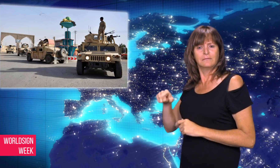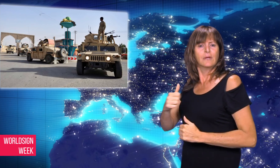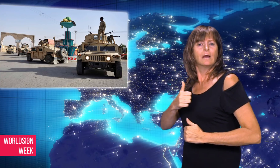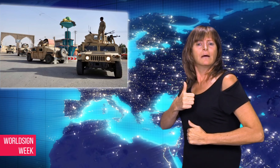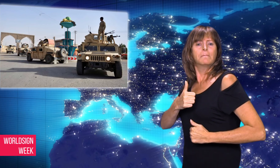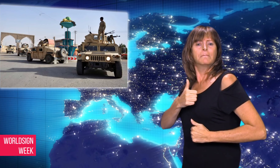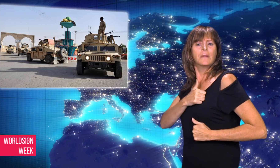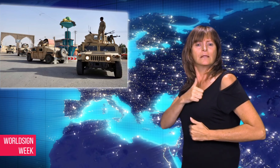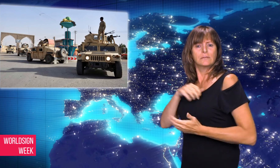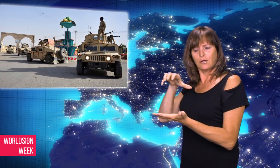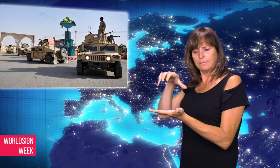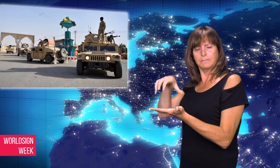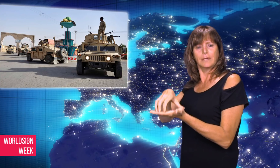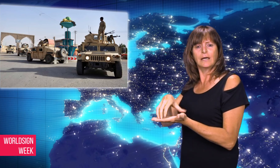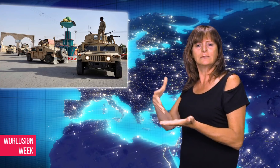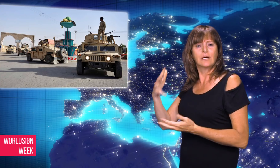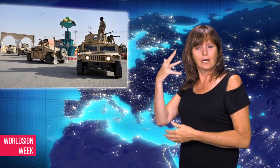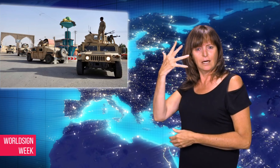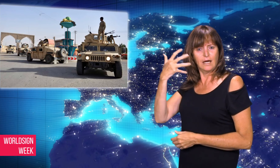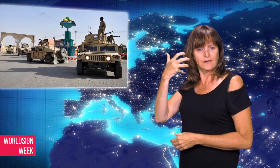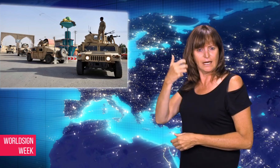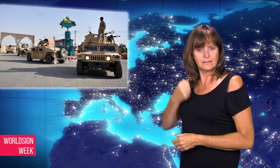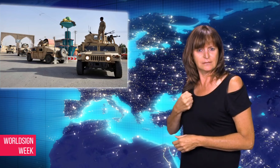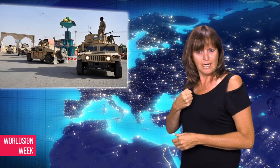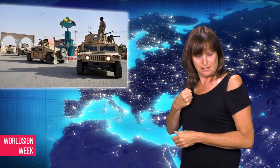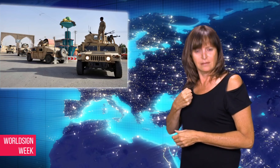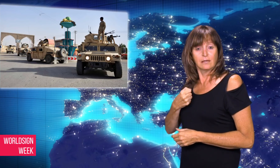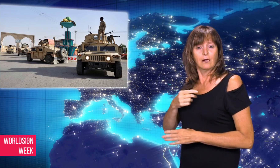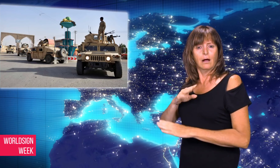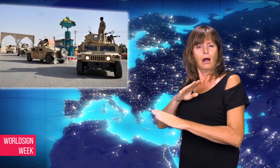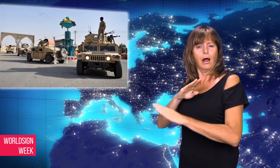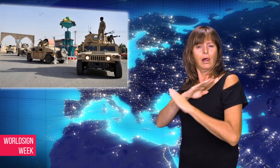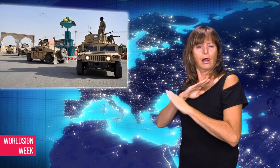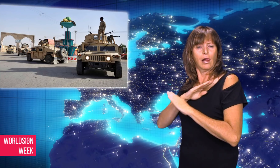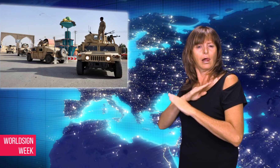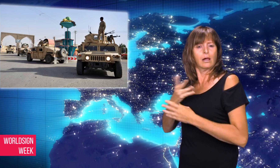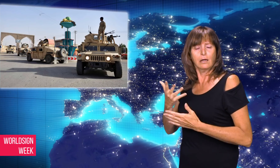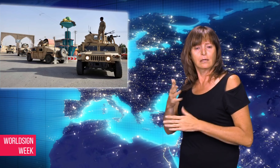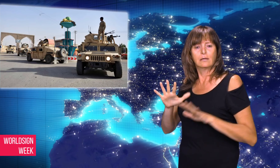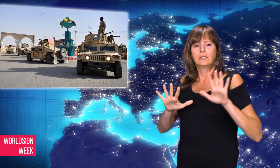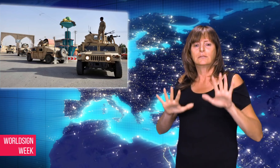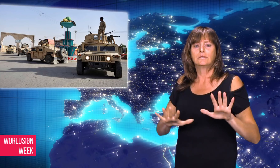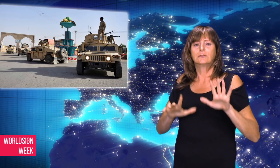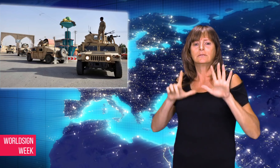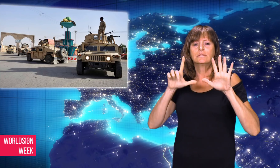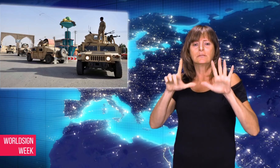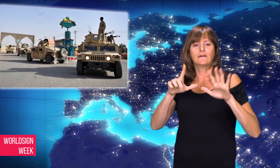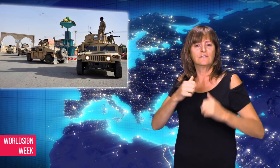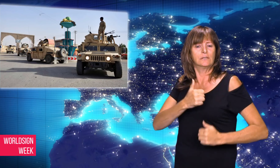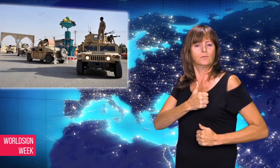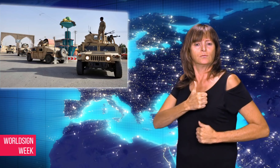military base in Afghanistan, killing 17 soldiers. The attack which lasted